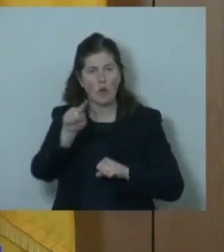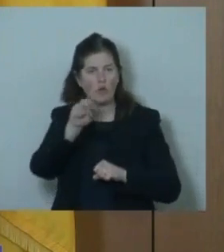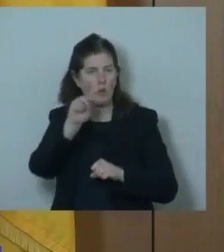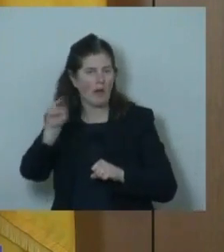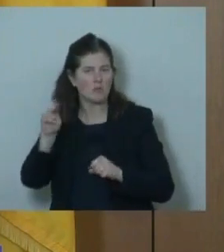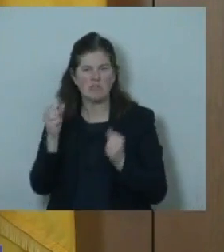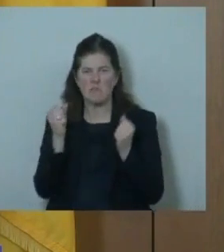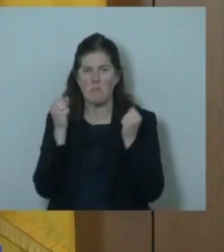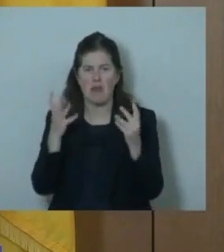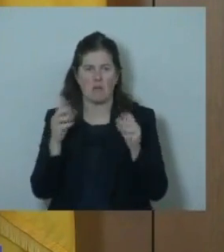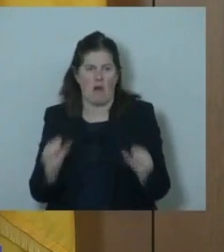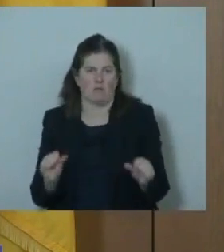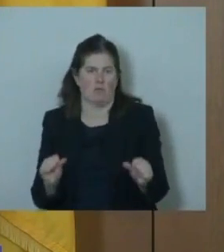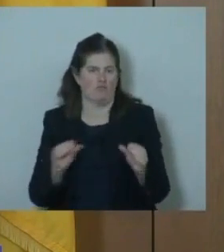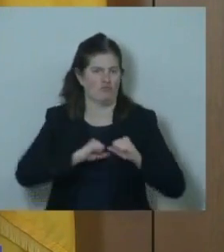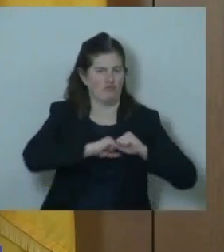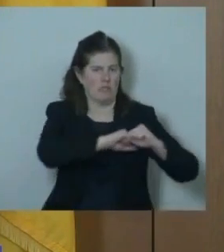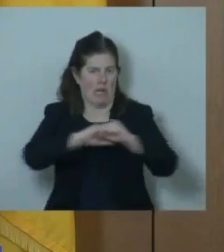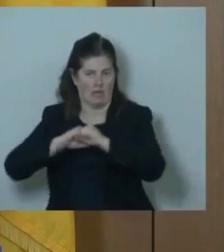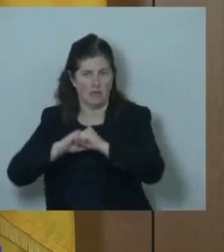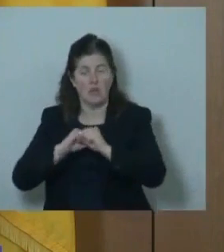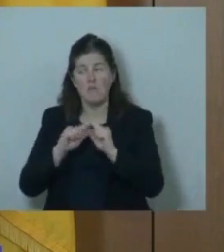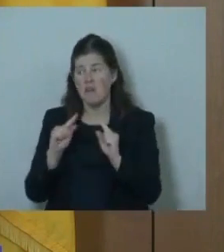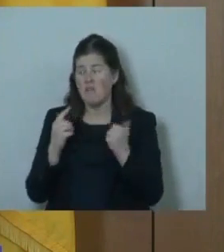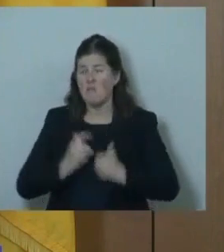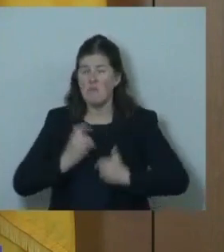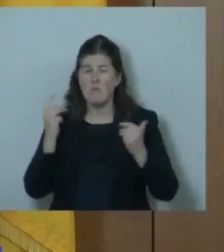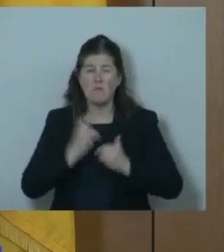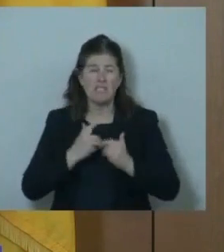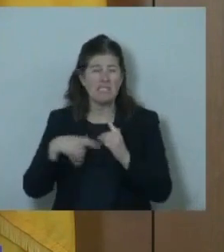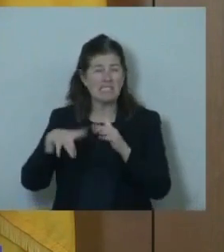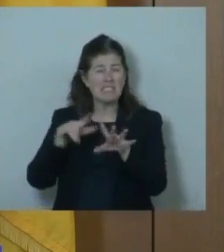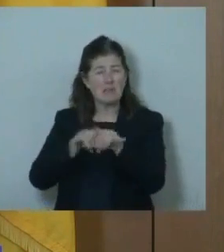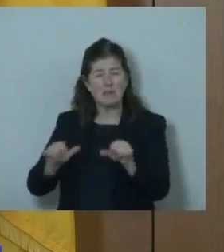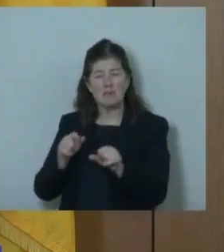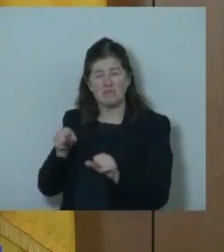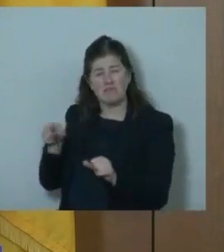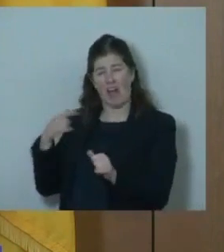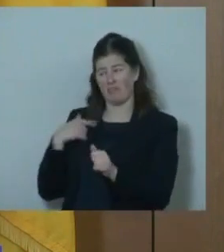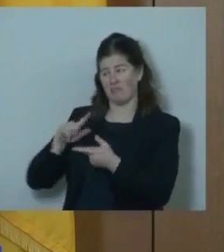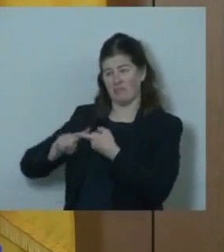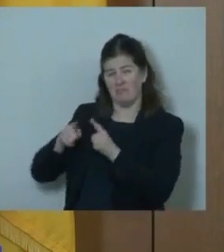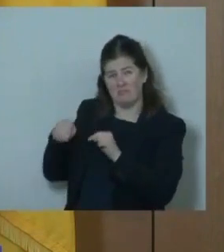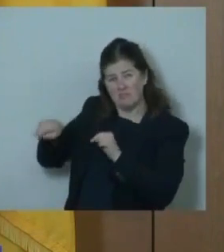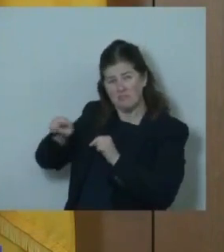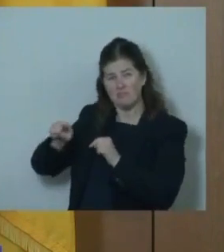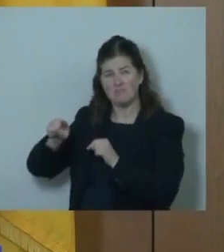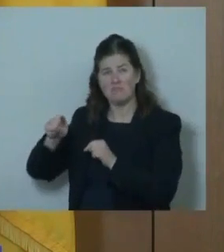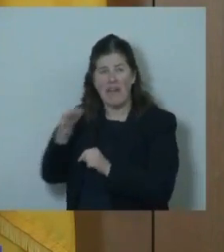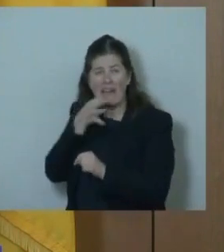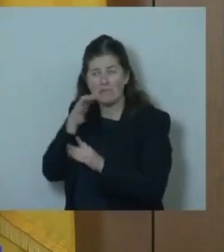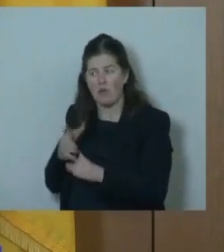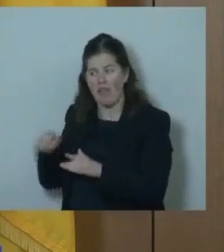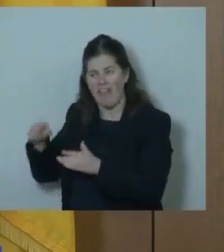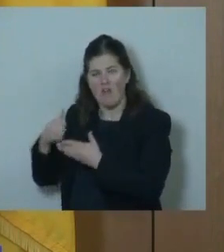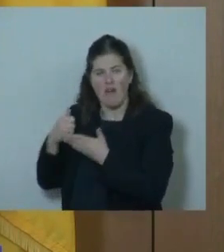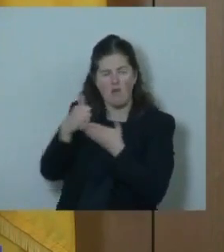THAT IS MY JOB IN RESPONSE ABILITY. PROTECTING AS MANY NEW MEXICANS AS I POSSIBLY CAN.